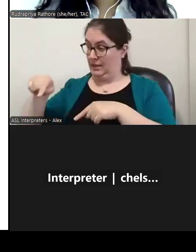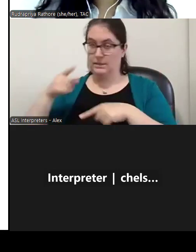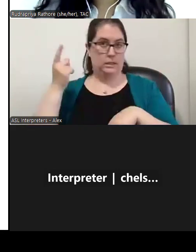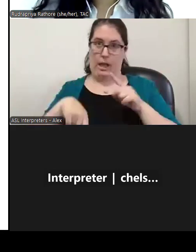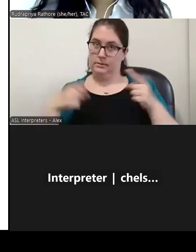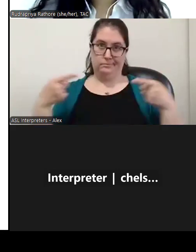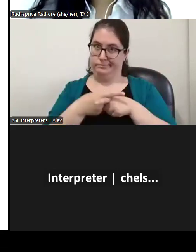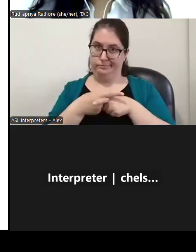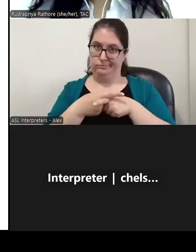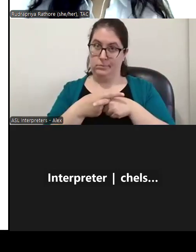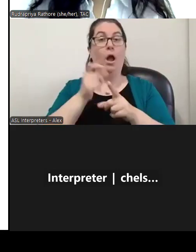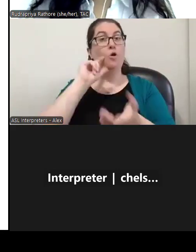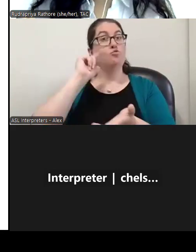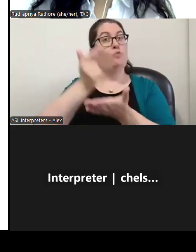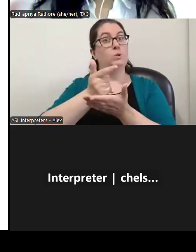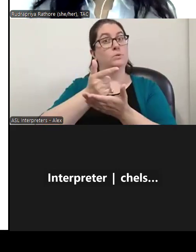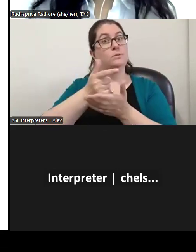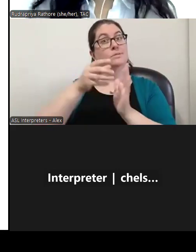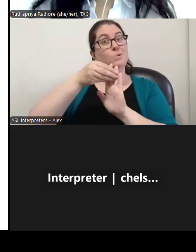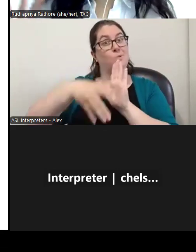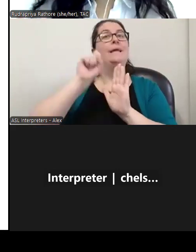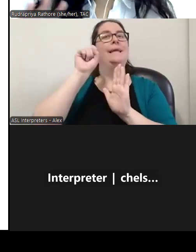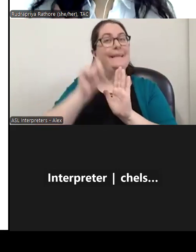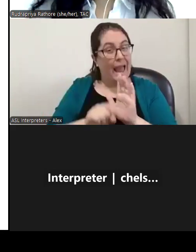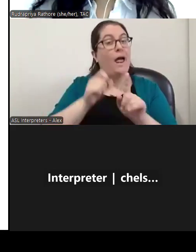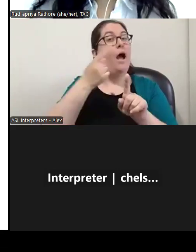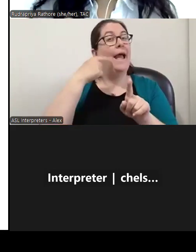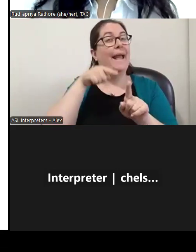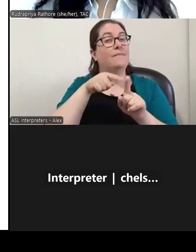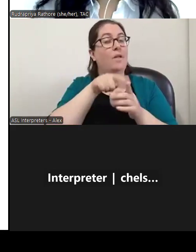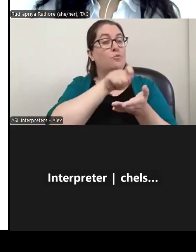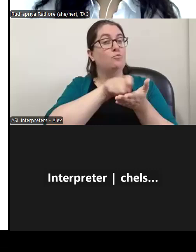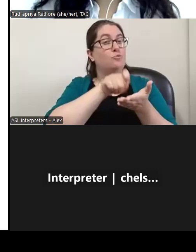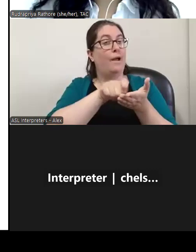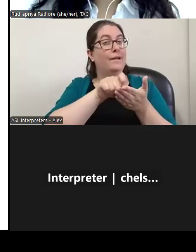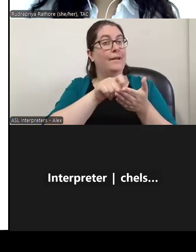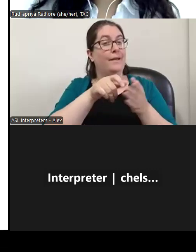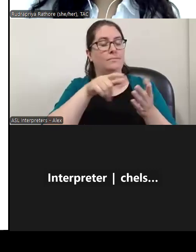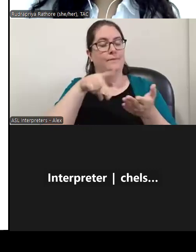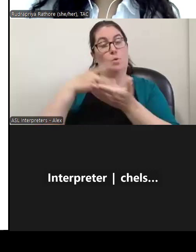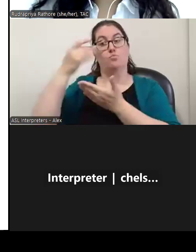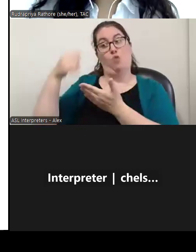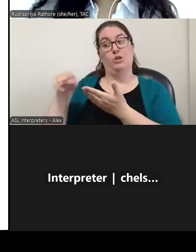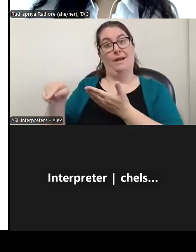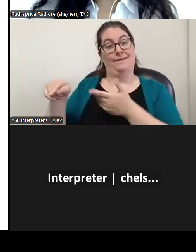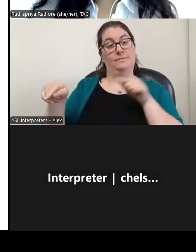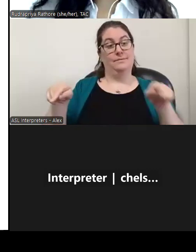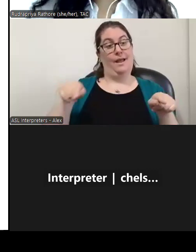students can apply but only if the area of study is not related to the proposed project